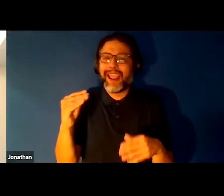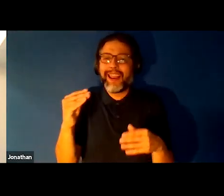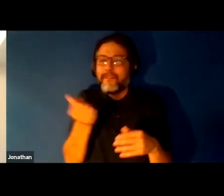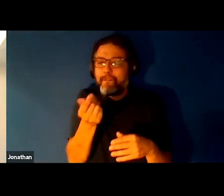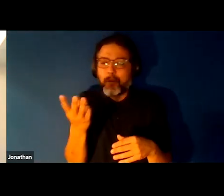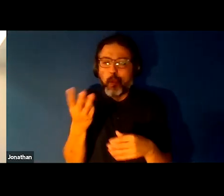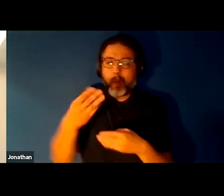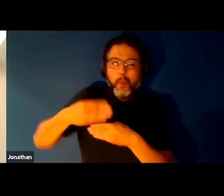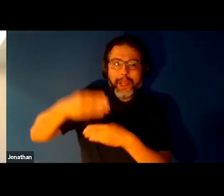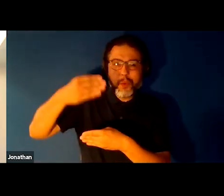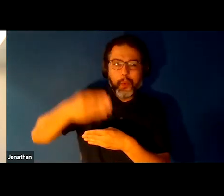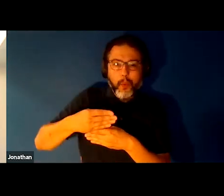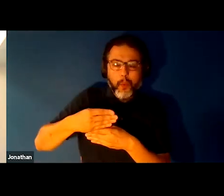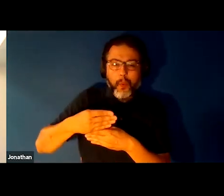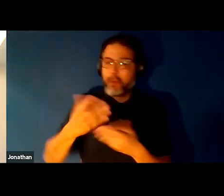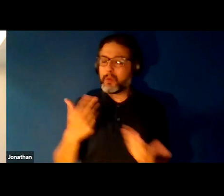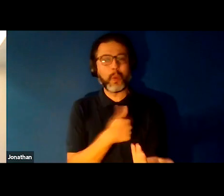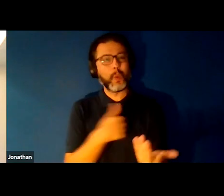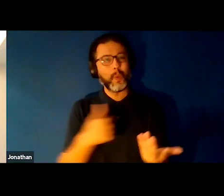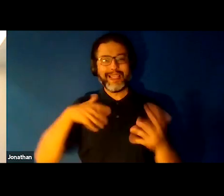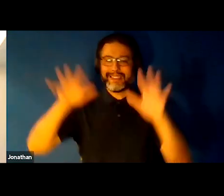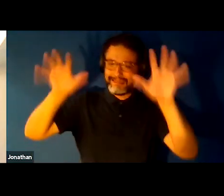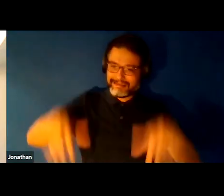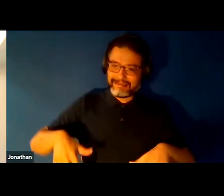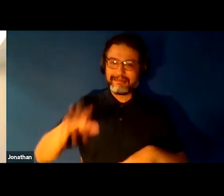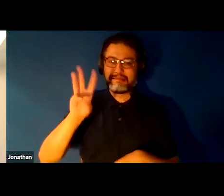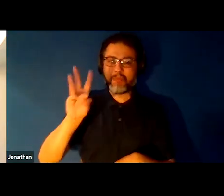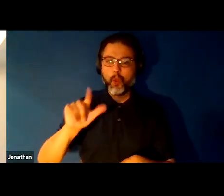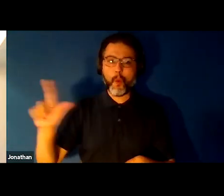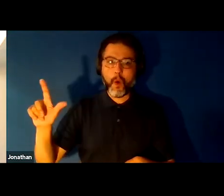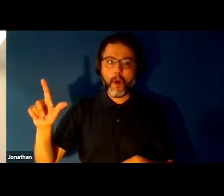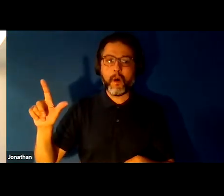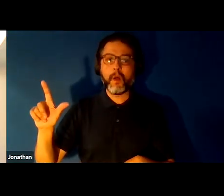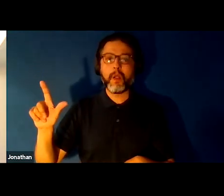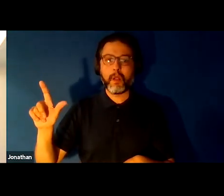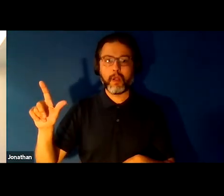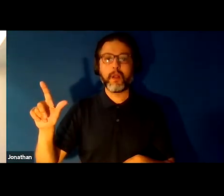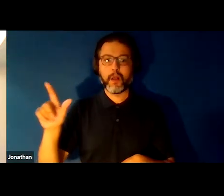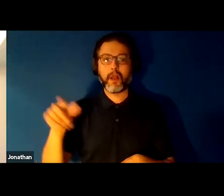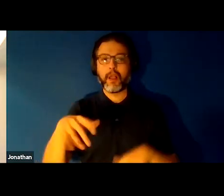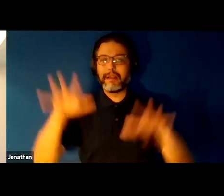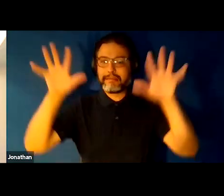So, what we did was we carved away all of those walls, created larger windows, and then